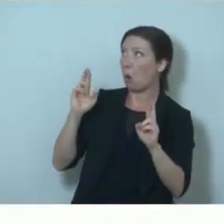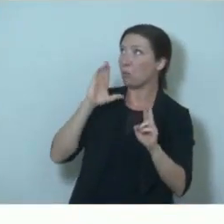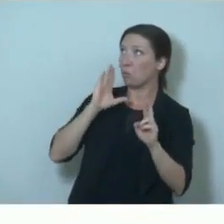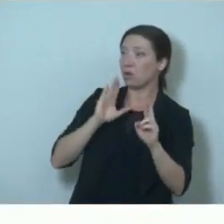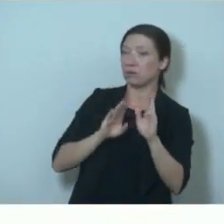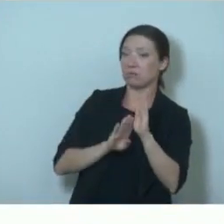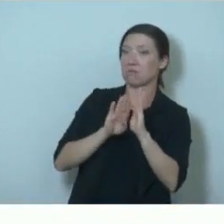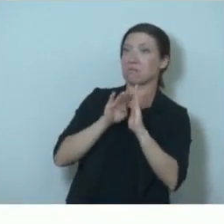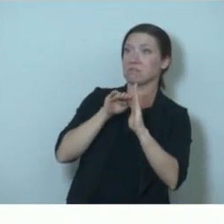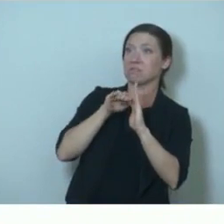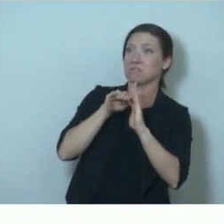WERE HOPING IT WOULD.